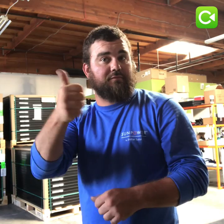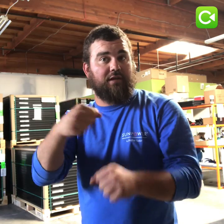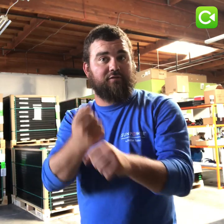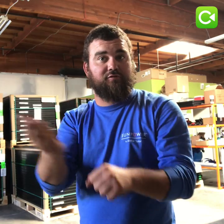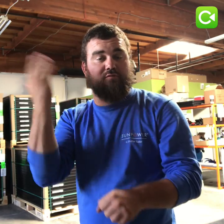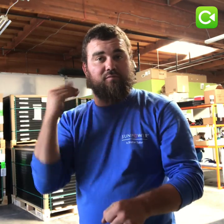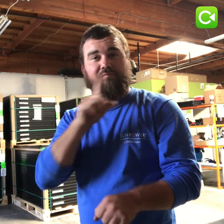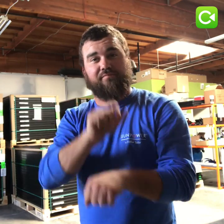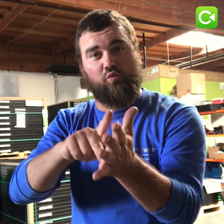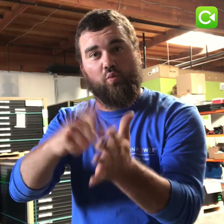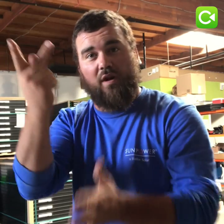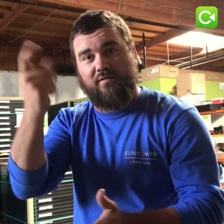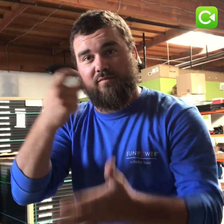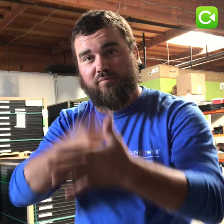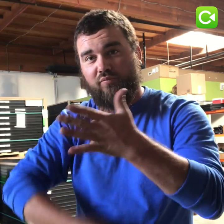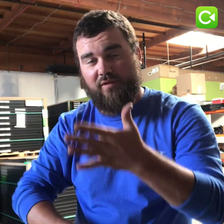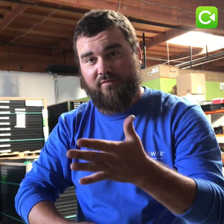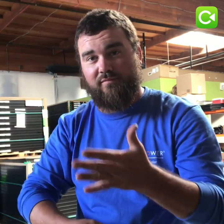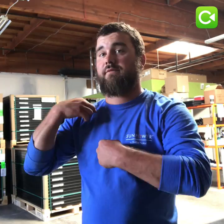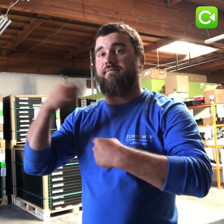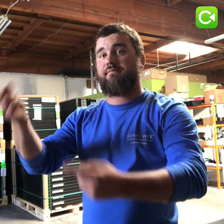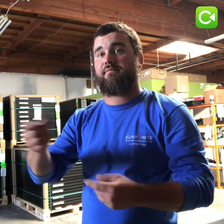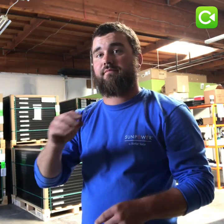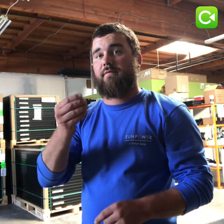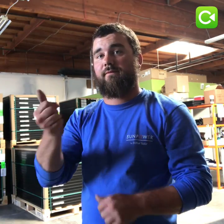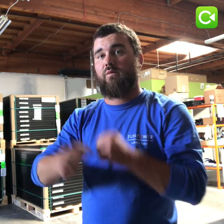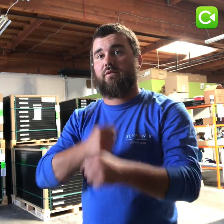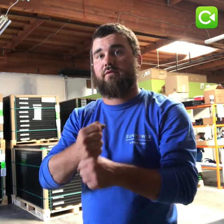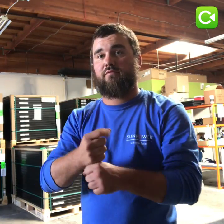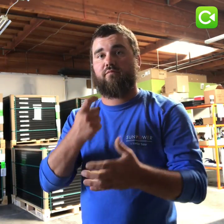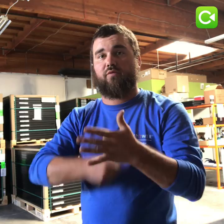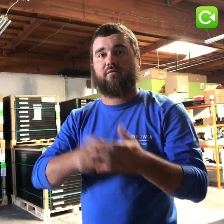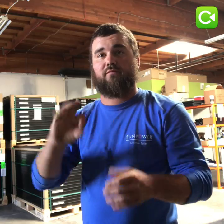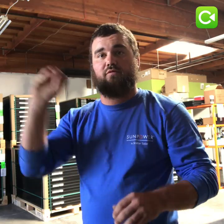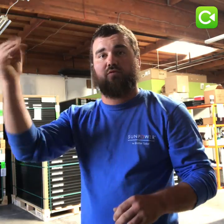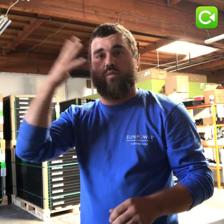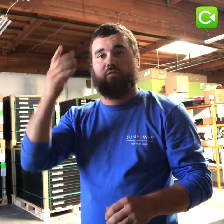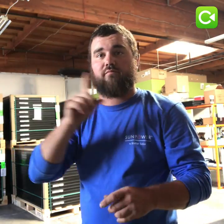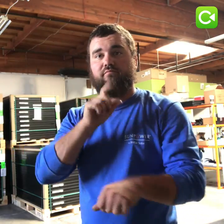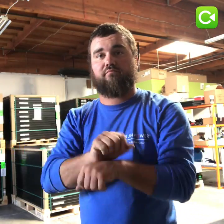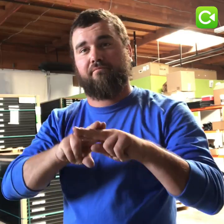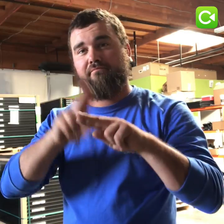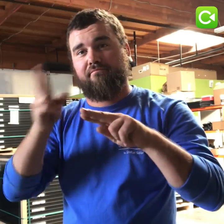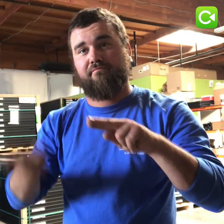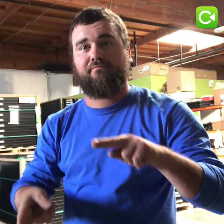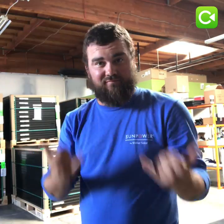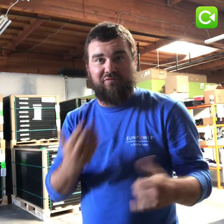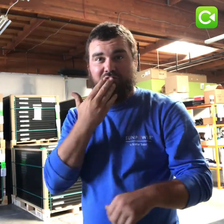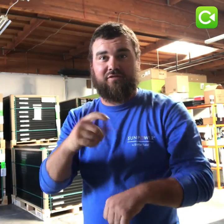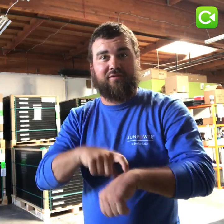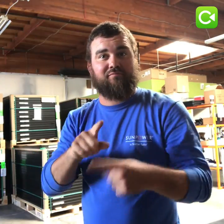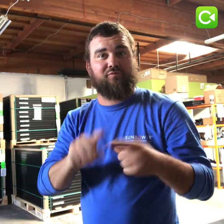Ten years ago, solar panels were twice the price. In the last few years, the price of solar panels definitely have decreased. Now it's a good time